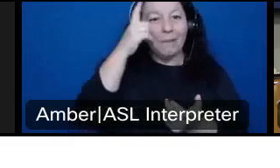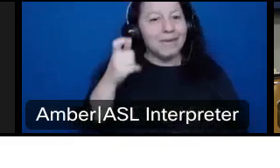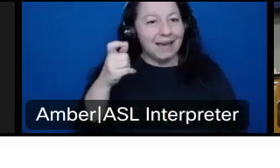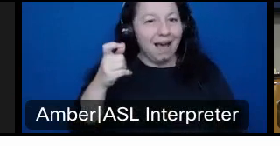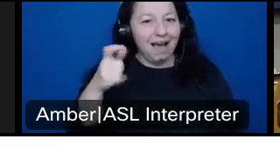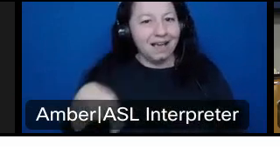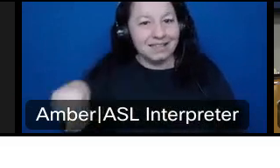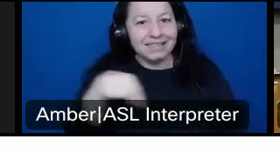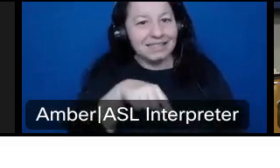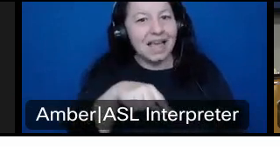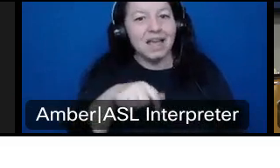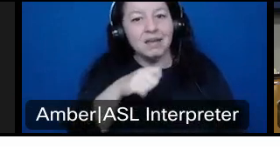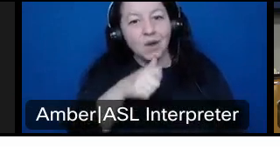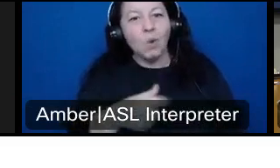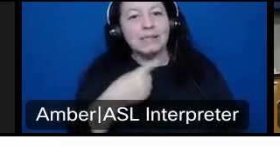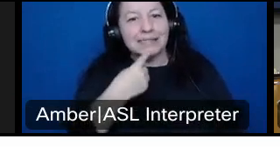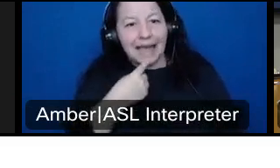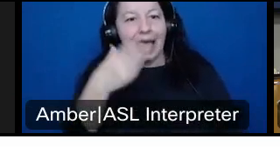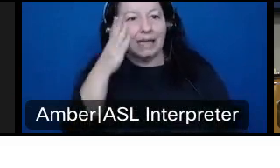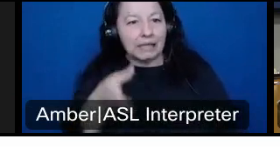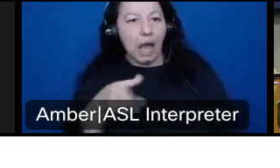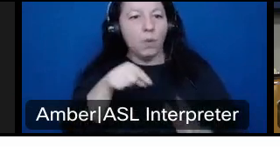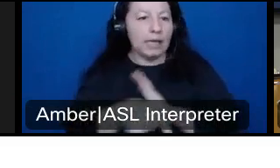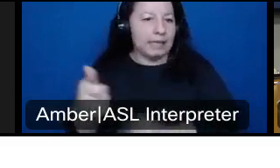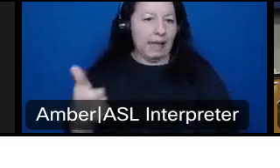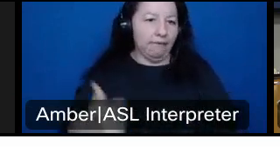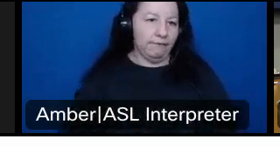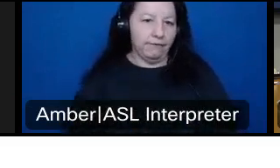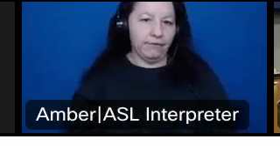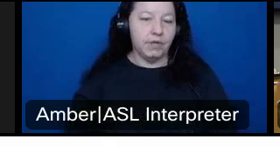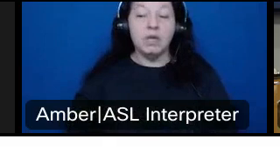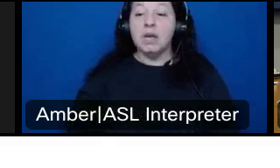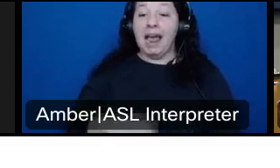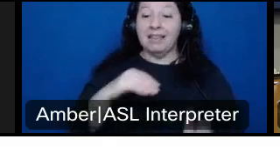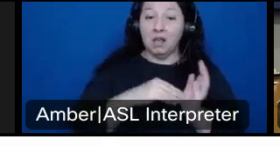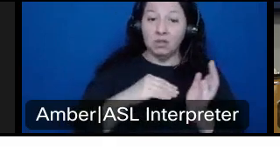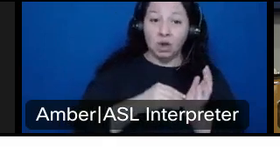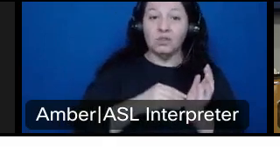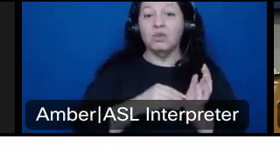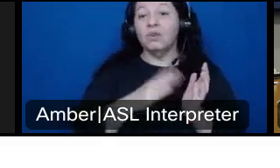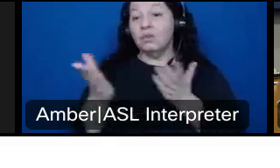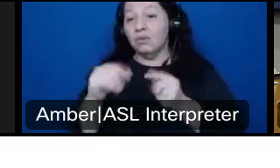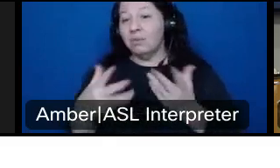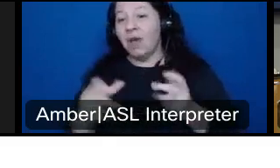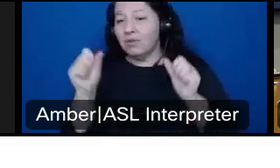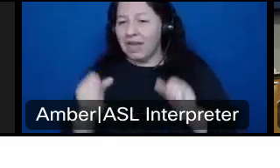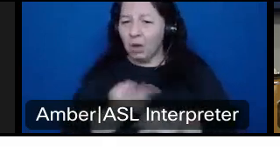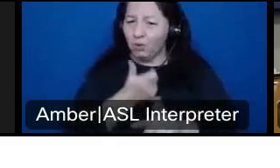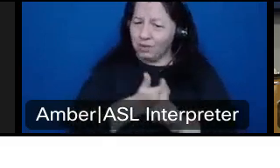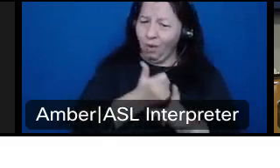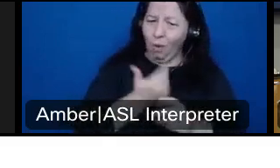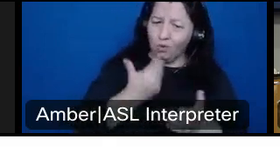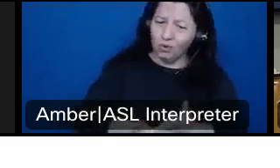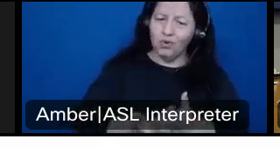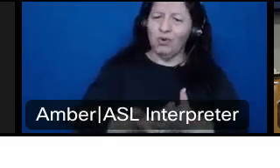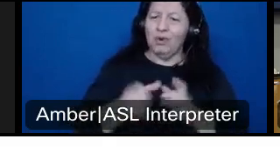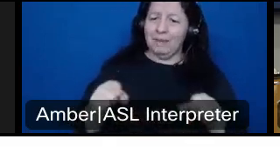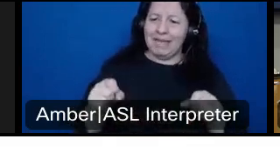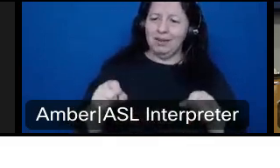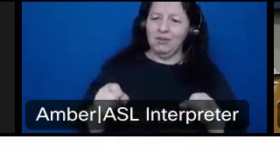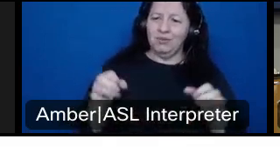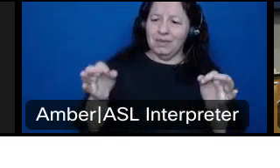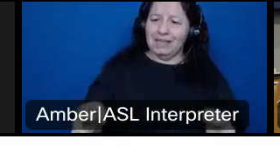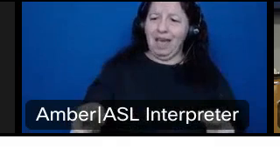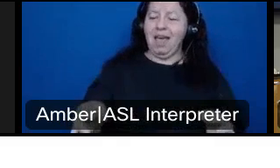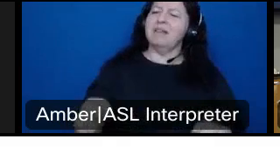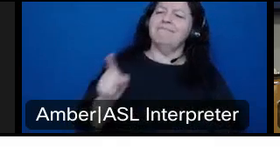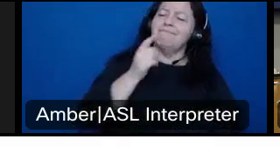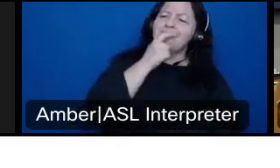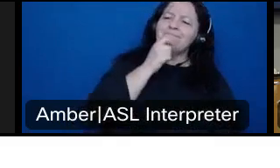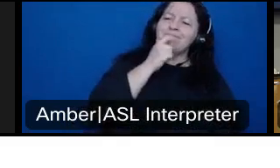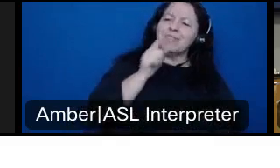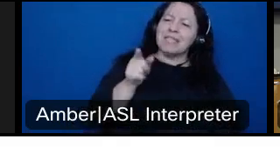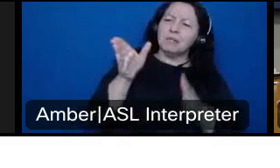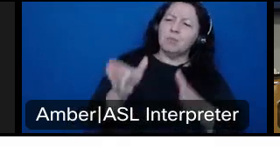They they don't say that they're about to kill themselves and that clinicians can use good judgment in determining whether or not someone is of harm to themselves.